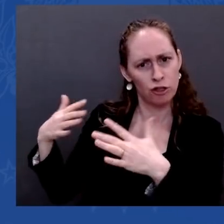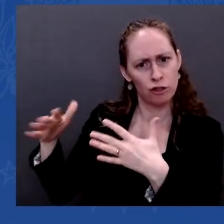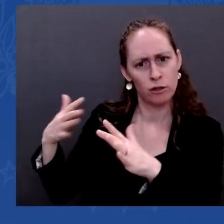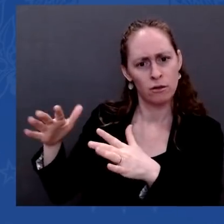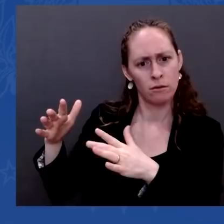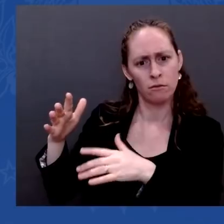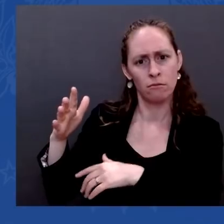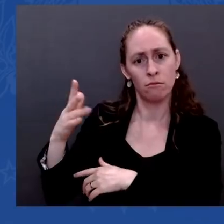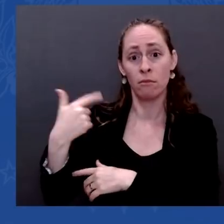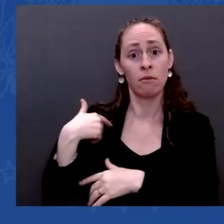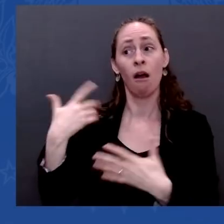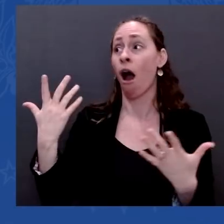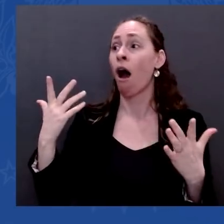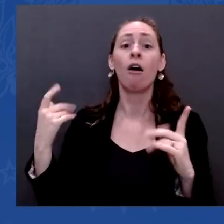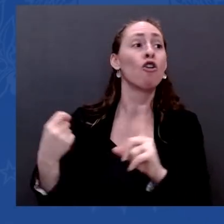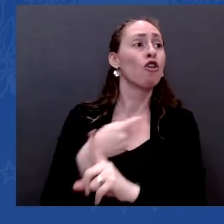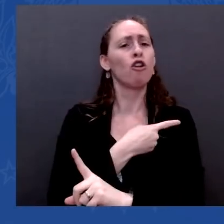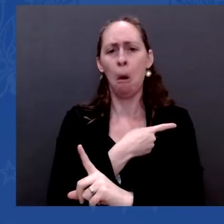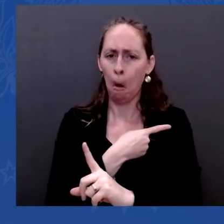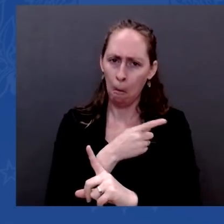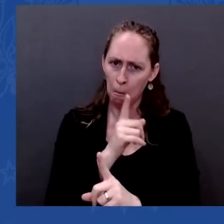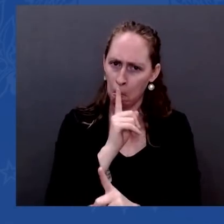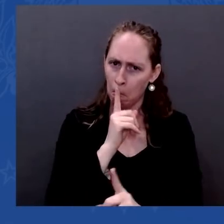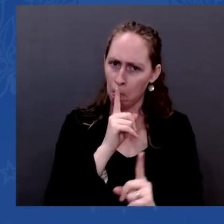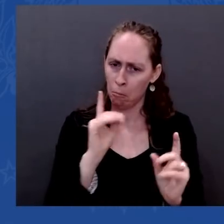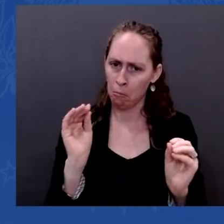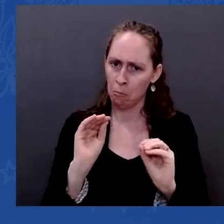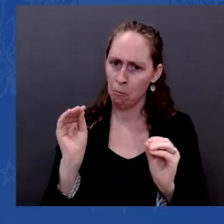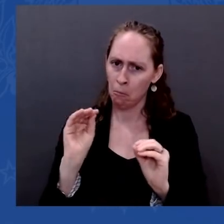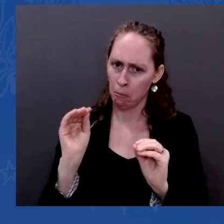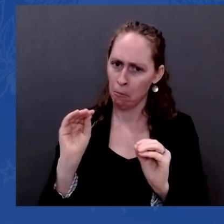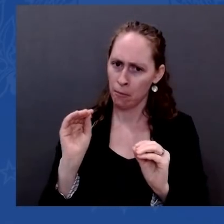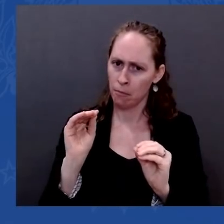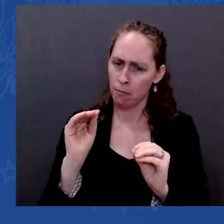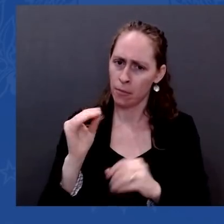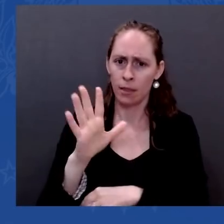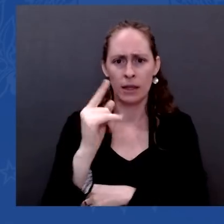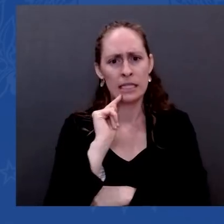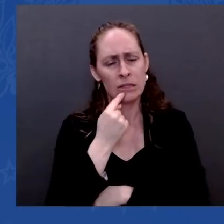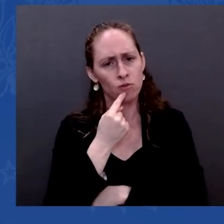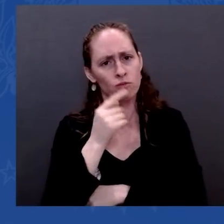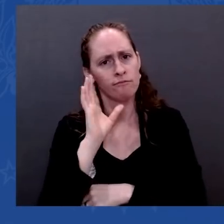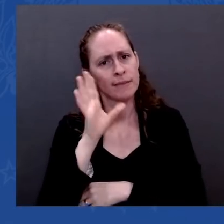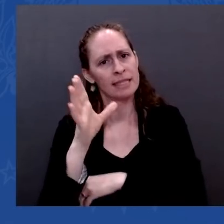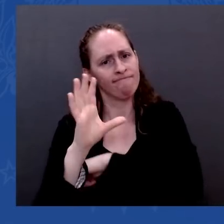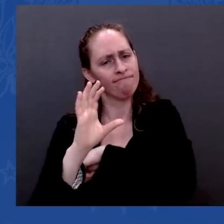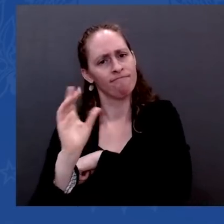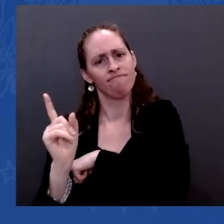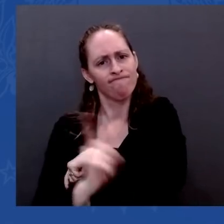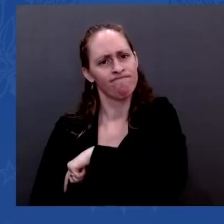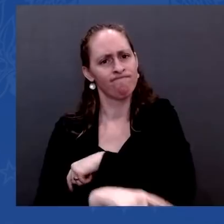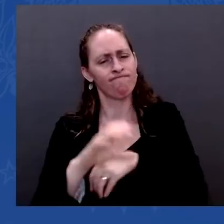and they will be very, very hard to Russia, and they should understand. President Biden: You can recognize someone now,